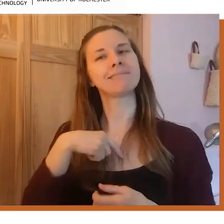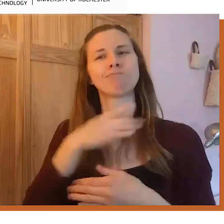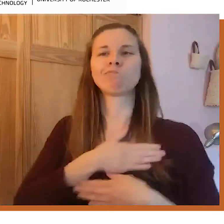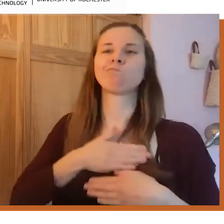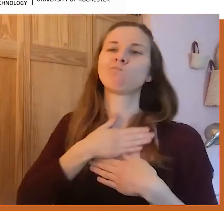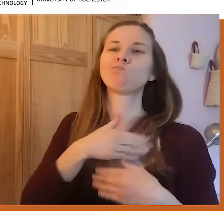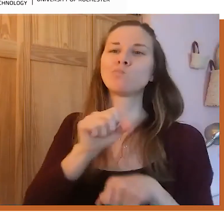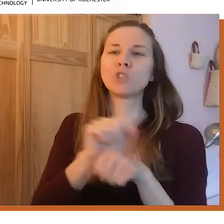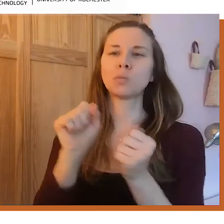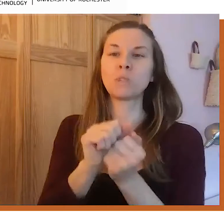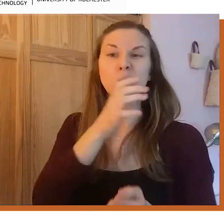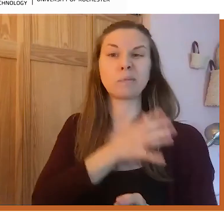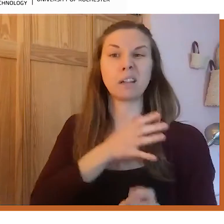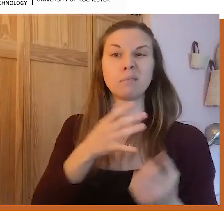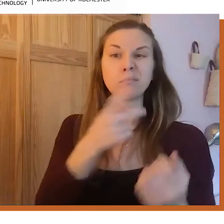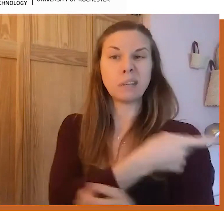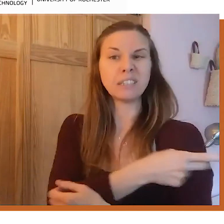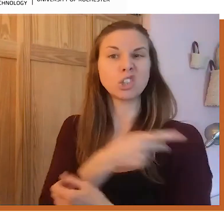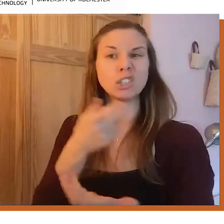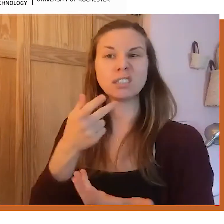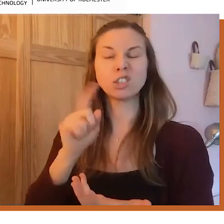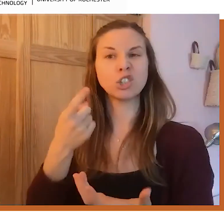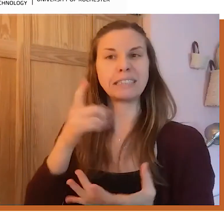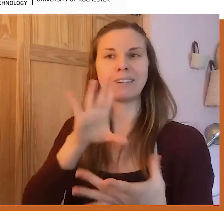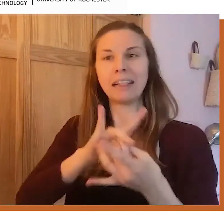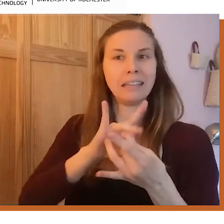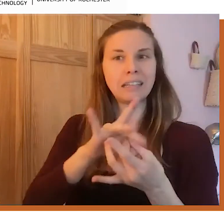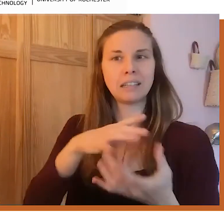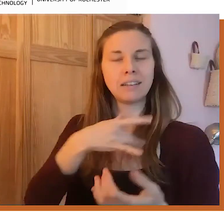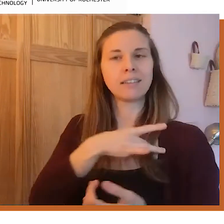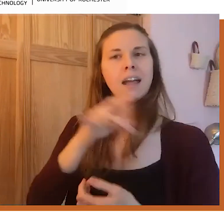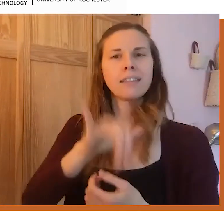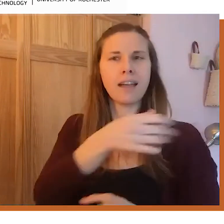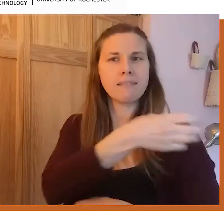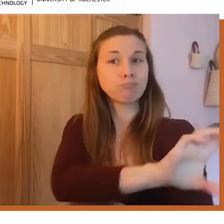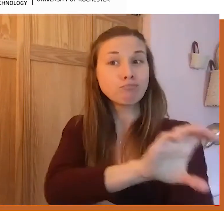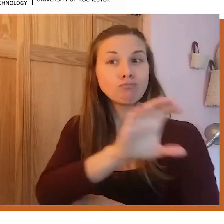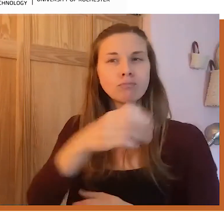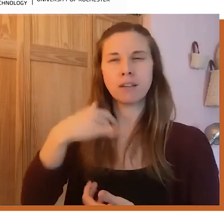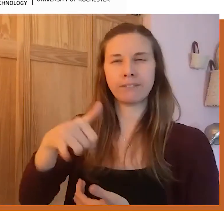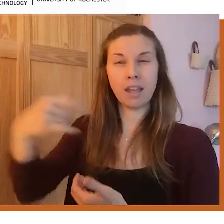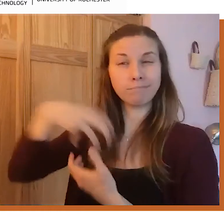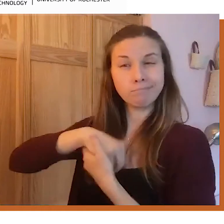I really enjoy working with women patients. I feel more connected with them, and I enjoy empowering them.